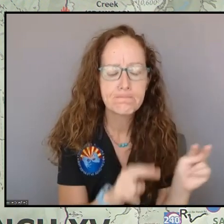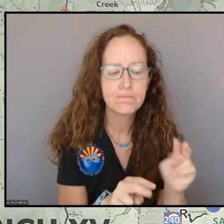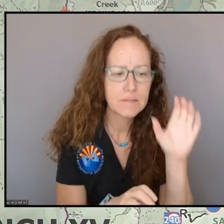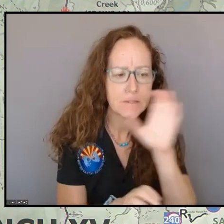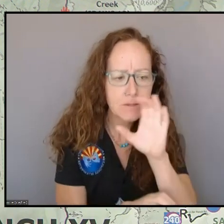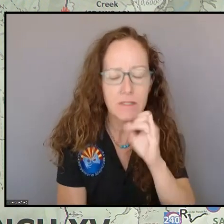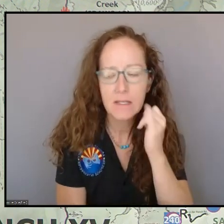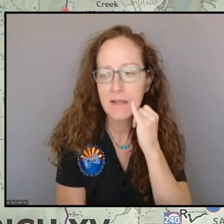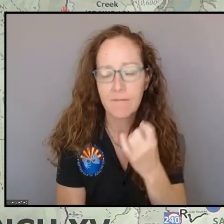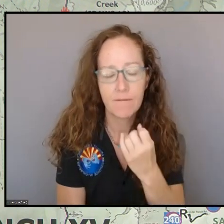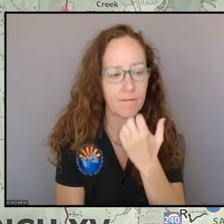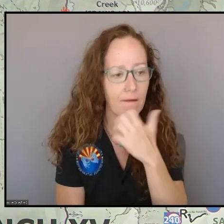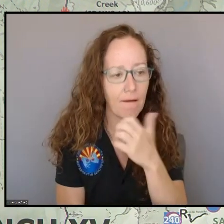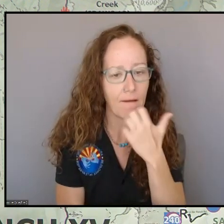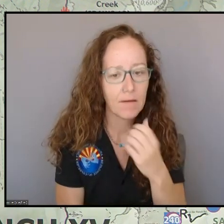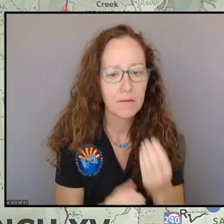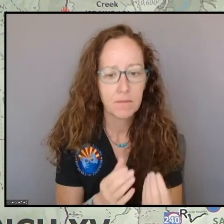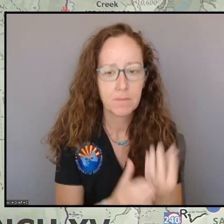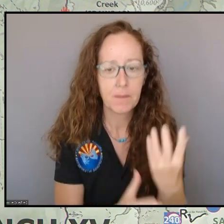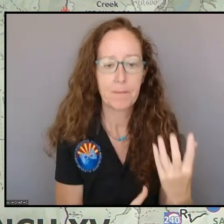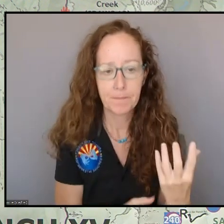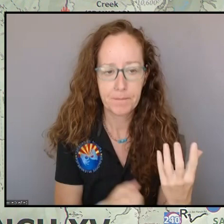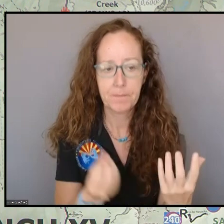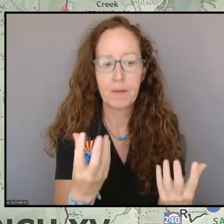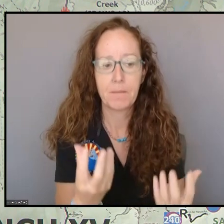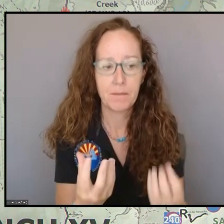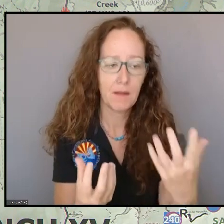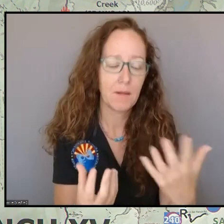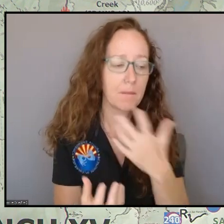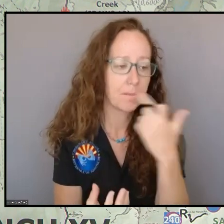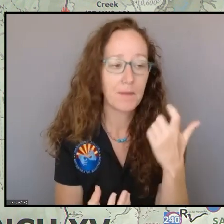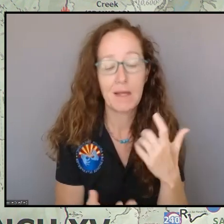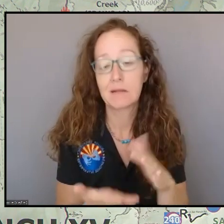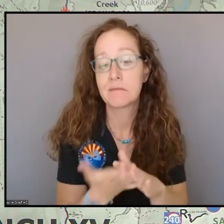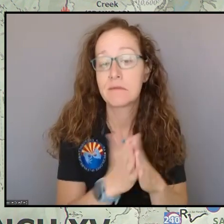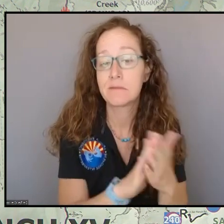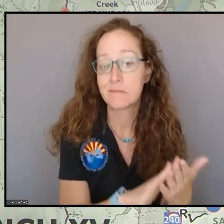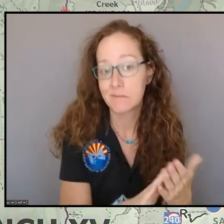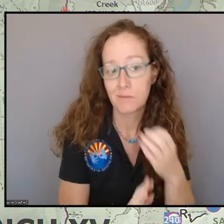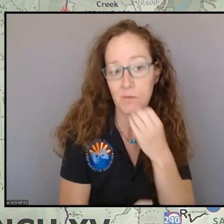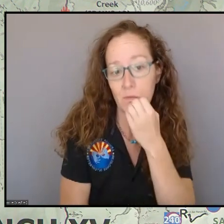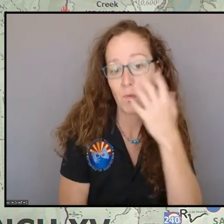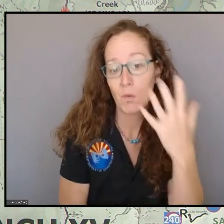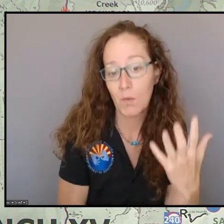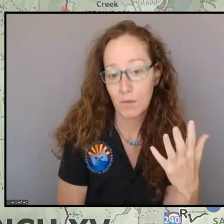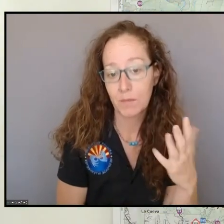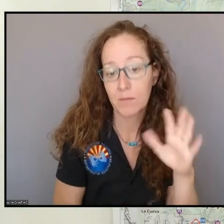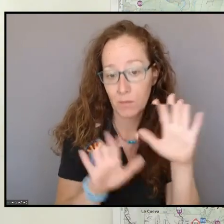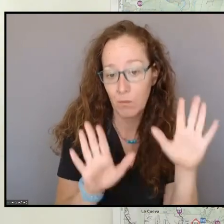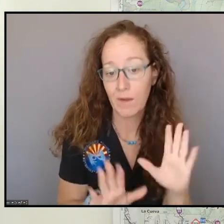to transition into a little bit of warmer weather after this kind of front that has come through. So they will continue